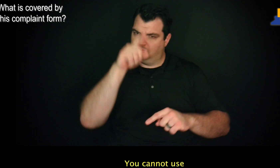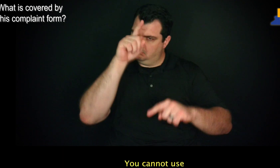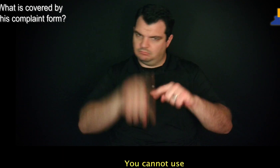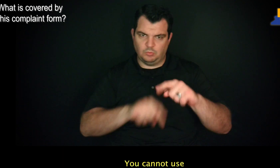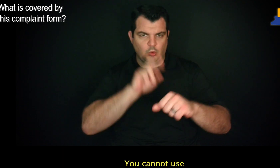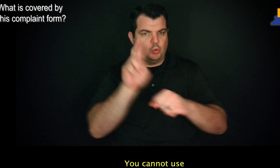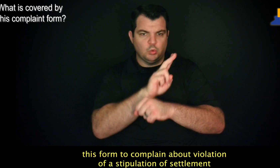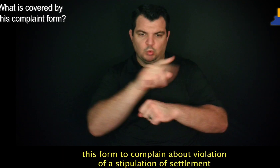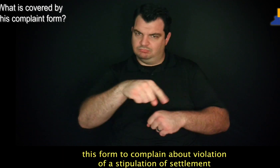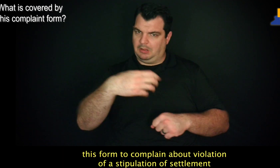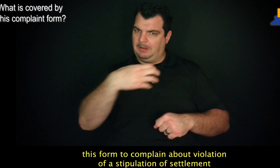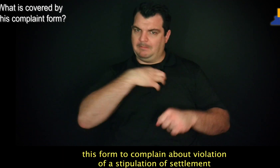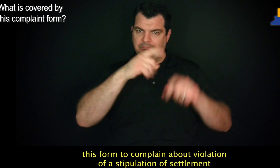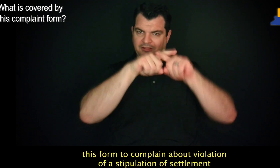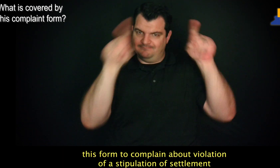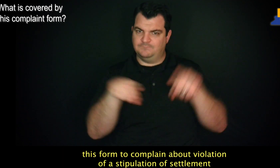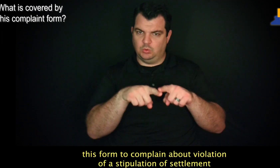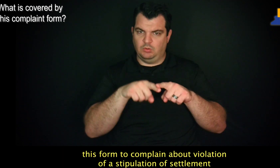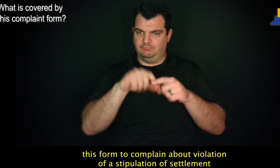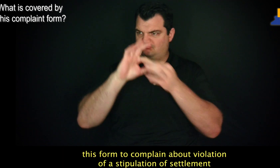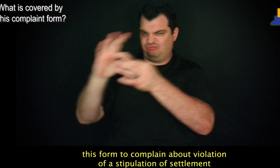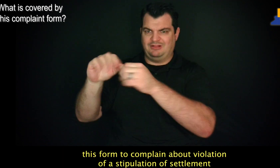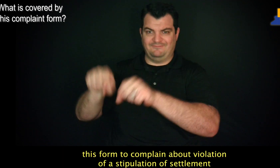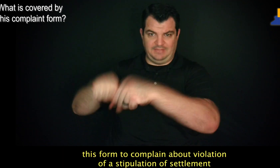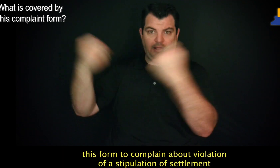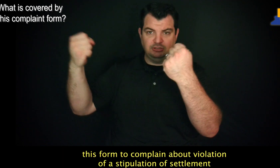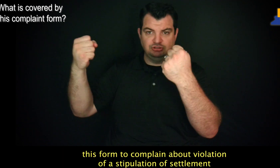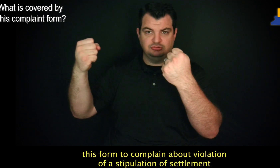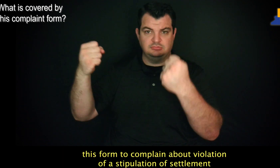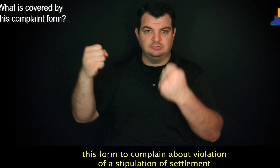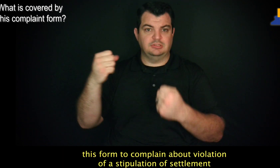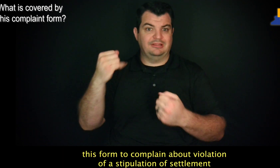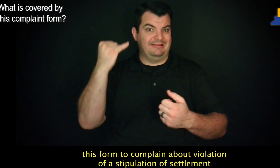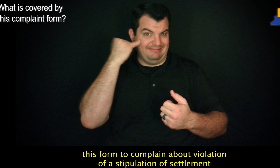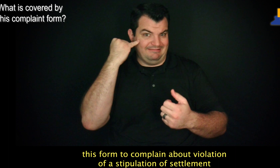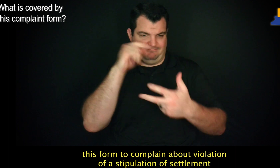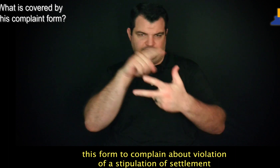You cannot use this form to complain about violation of a stipulation of settlement